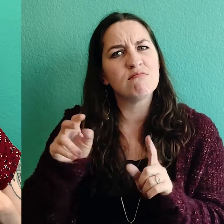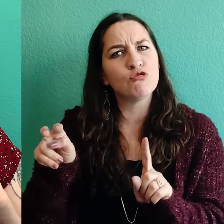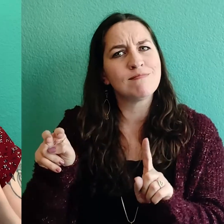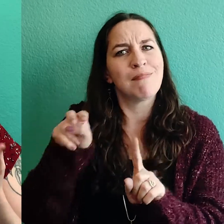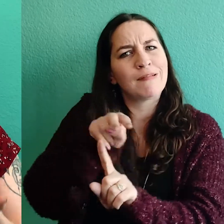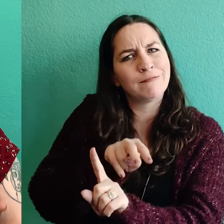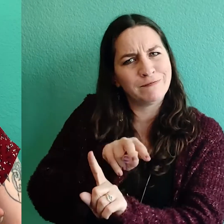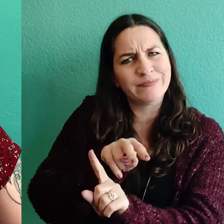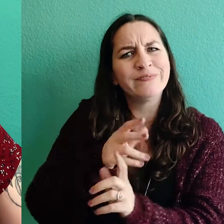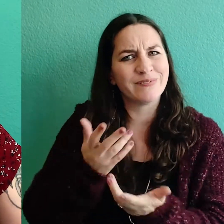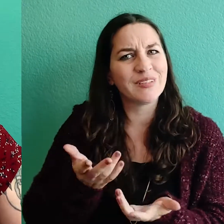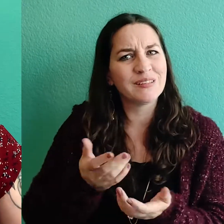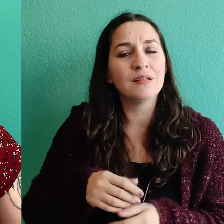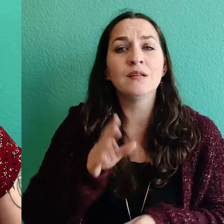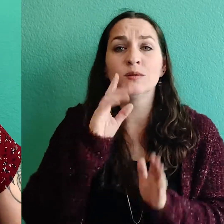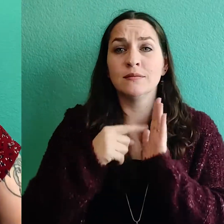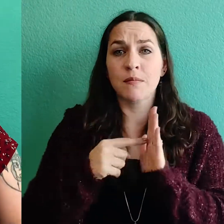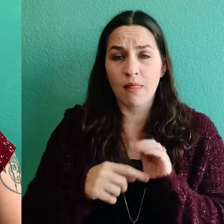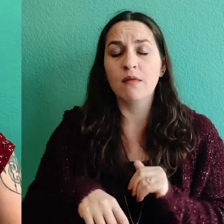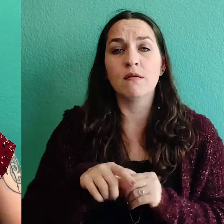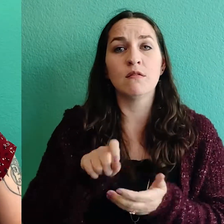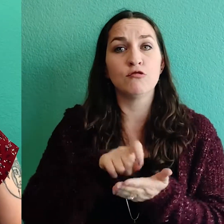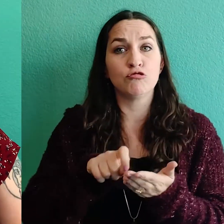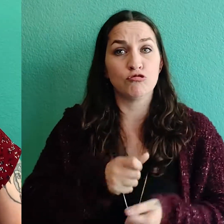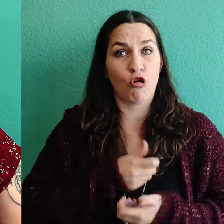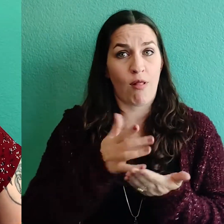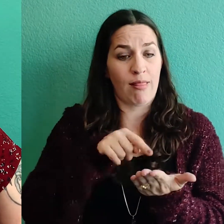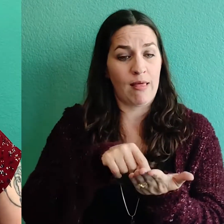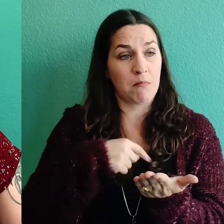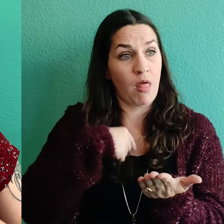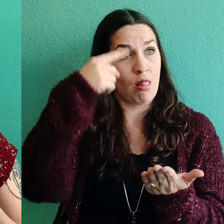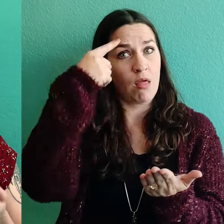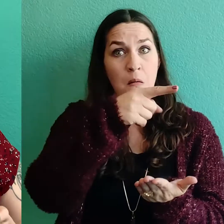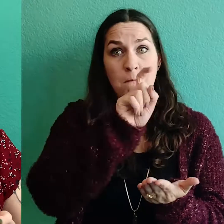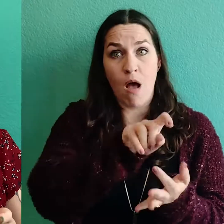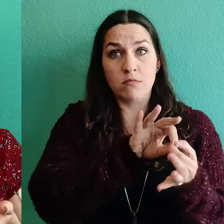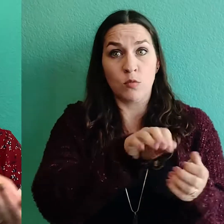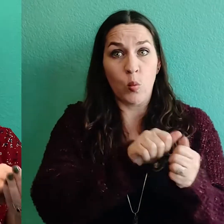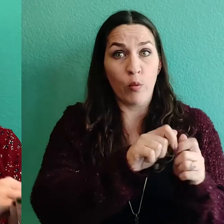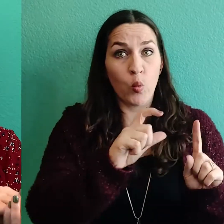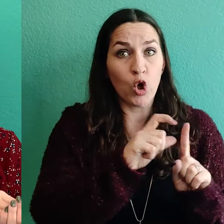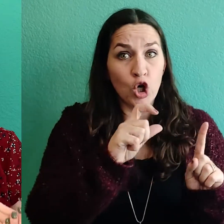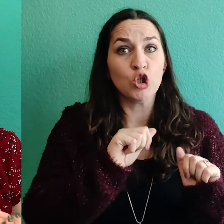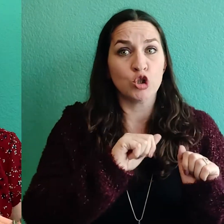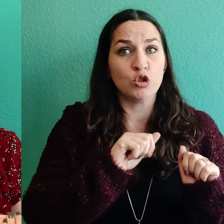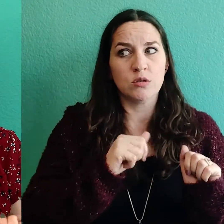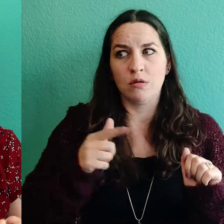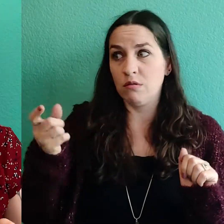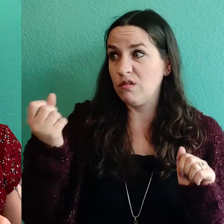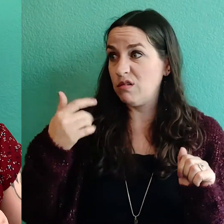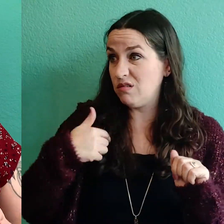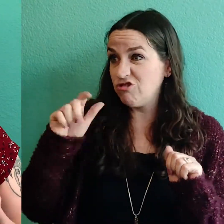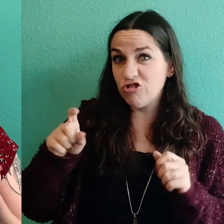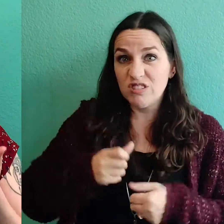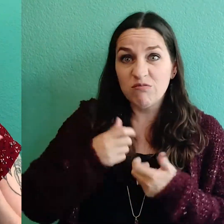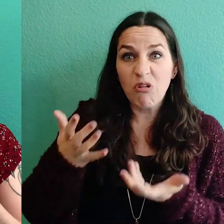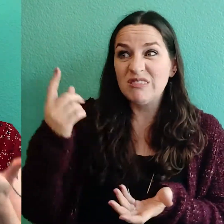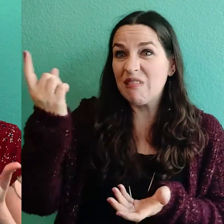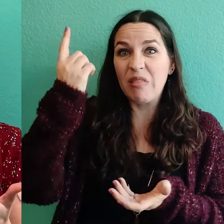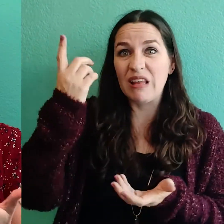learning to look at things differently. If you've only ever considered words as worthy of a journal, then it may be hard